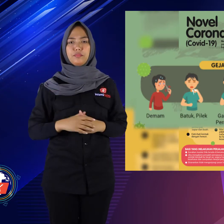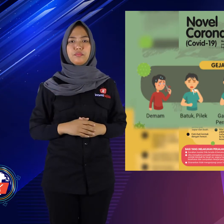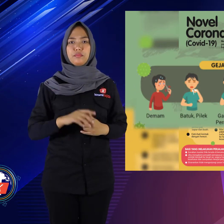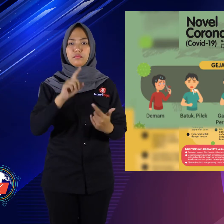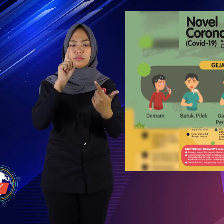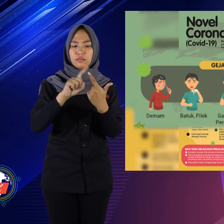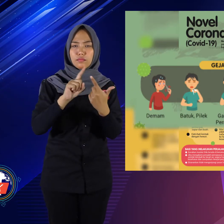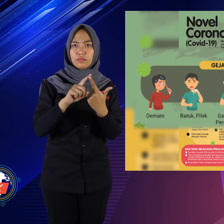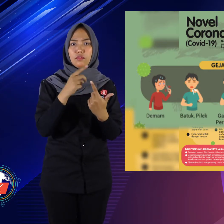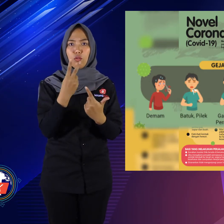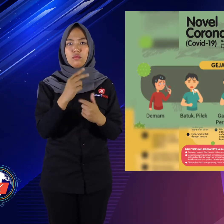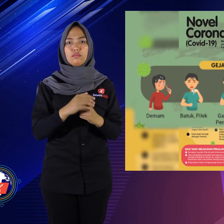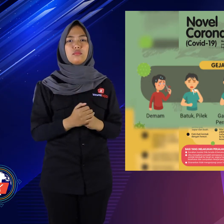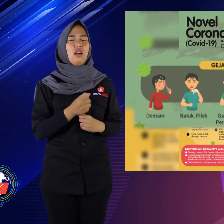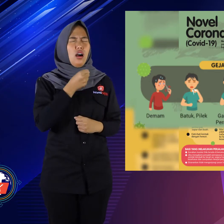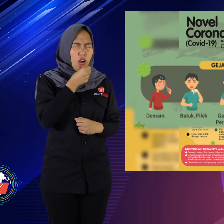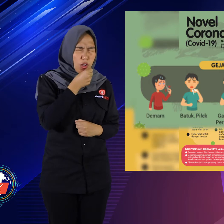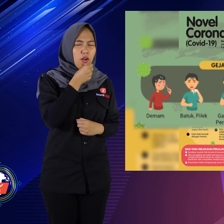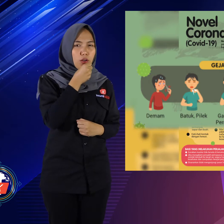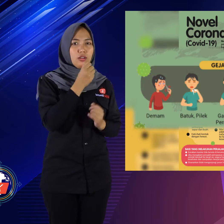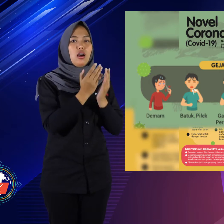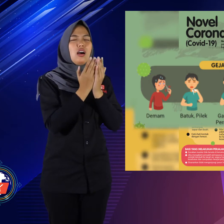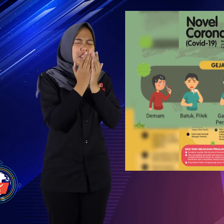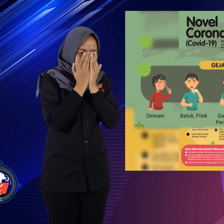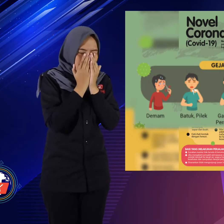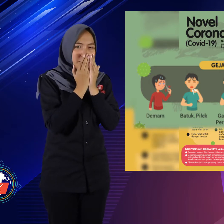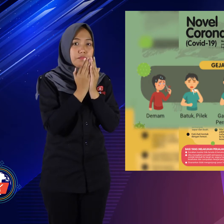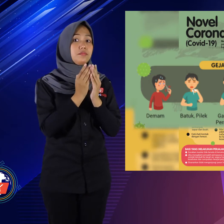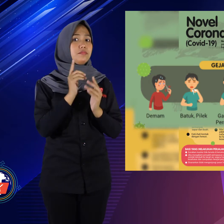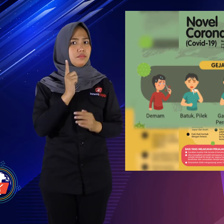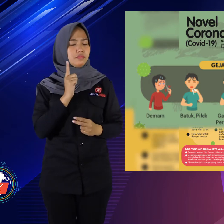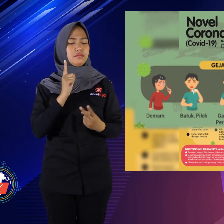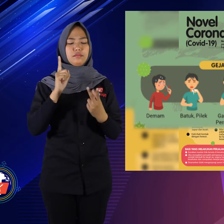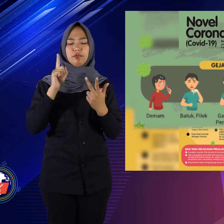Cough and flu,